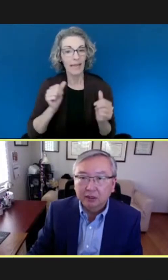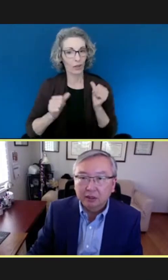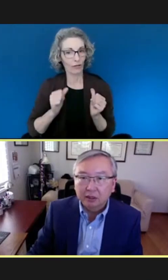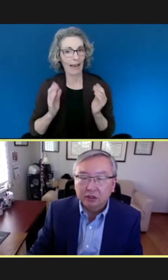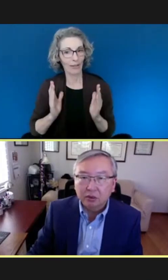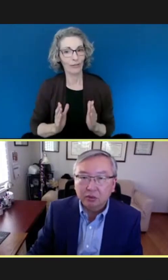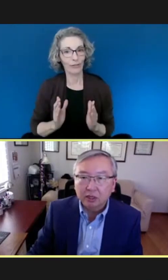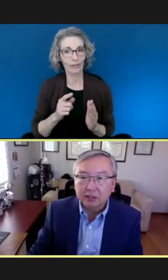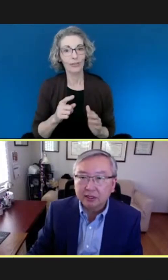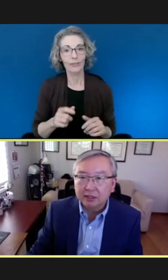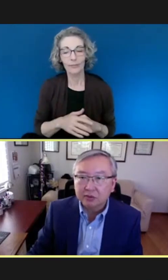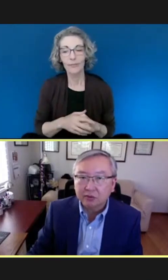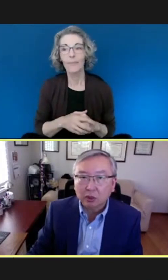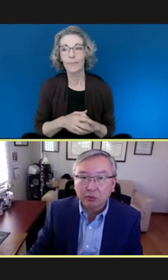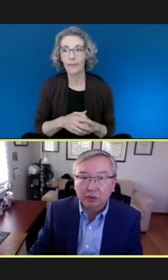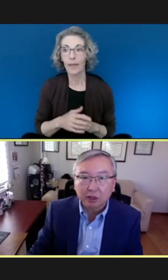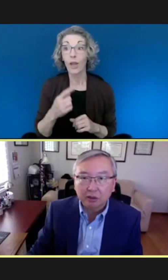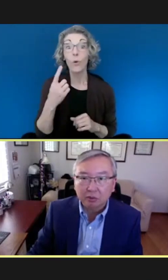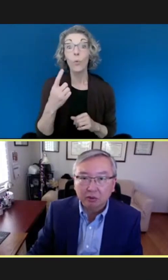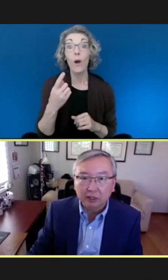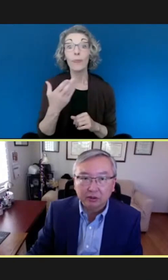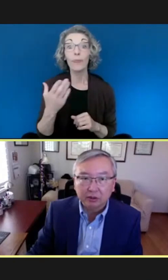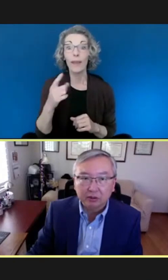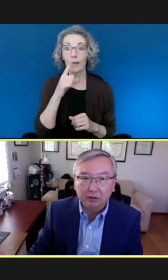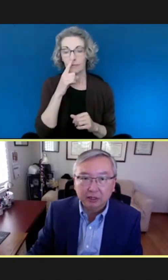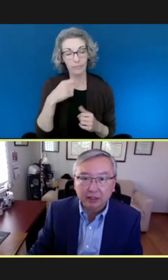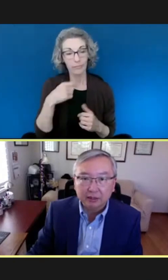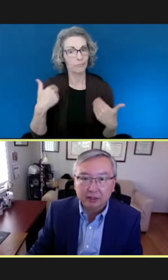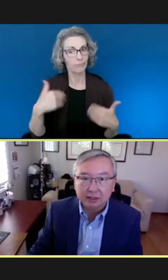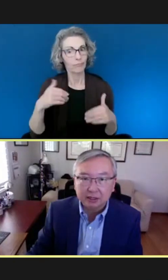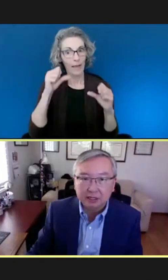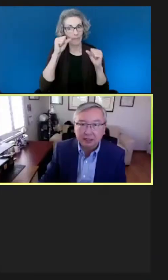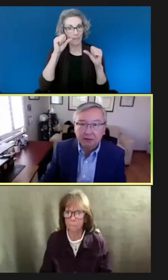So one thing that is quite remarkable when you